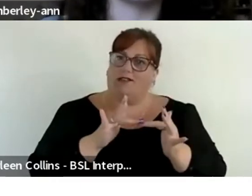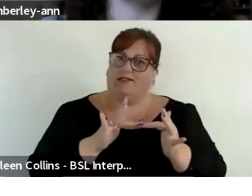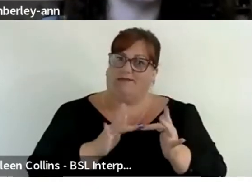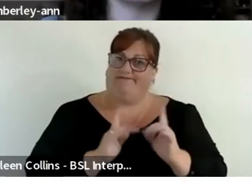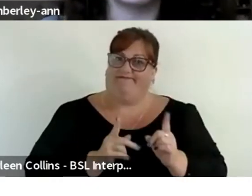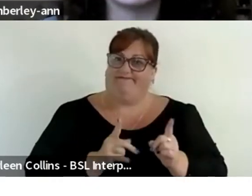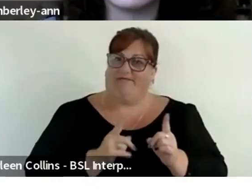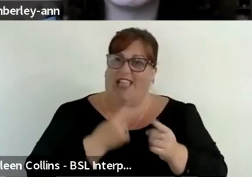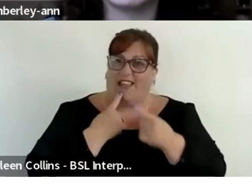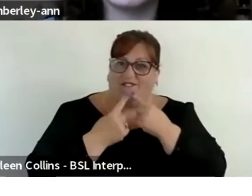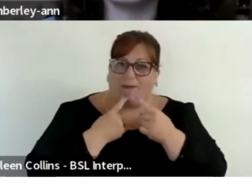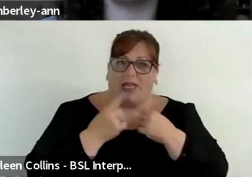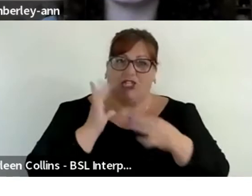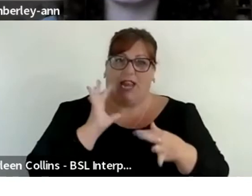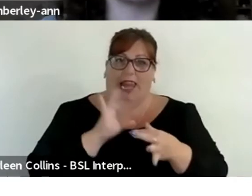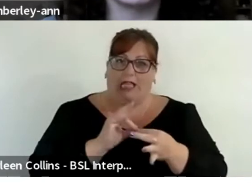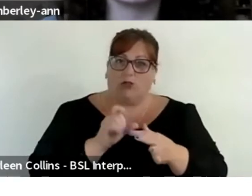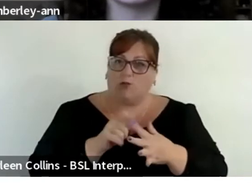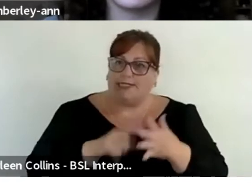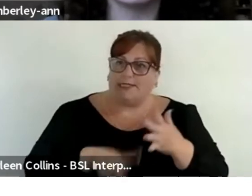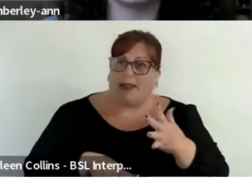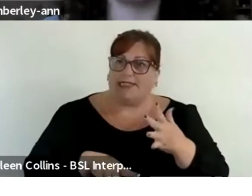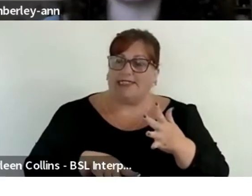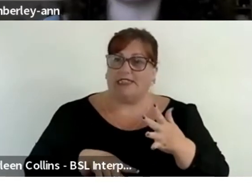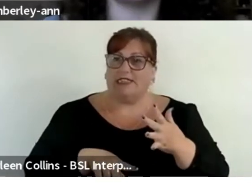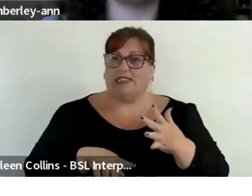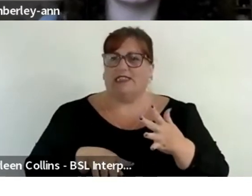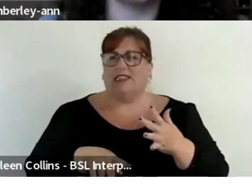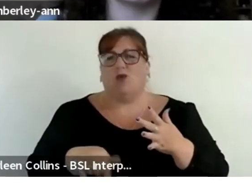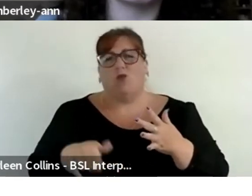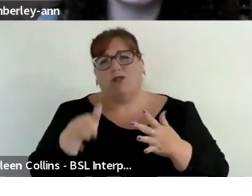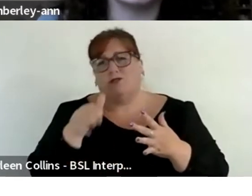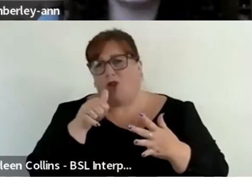We know that awareness can be low, not everyone understands what is covered by the word.